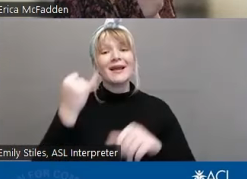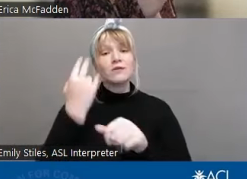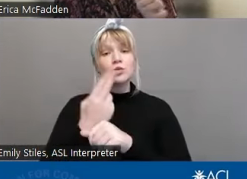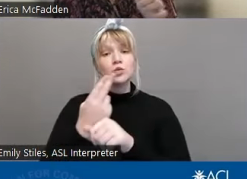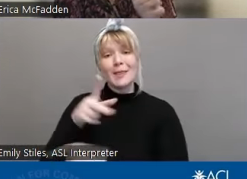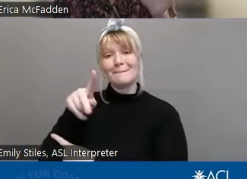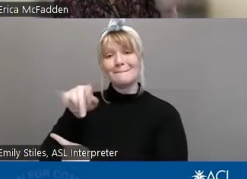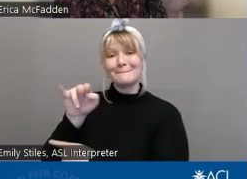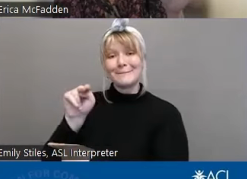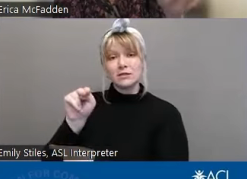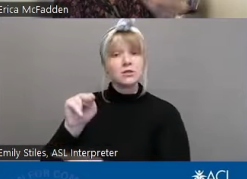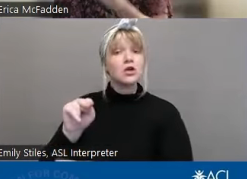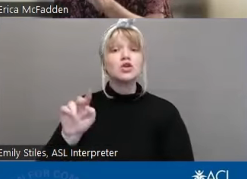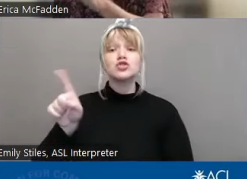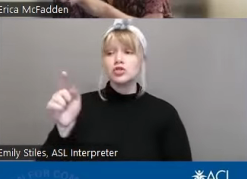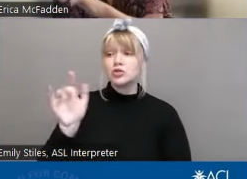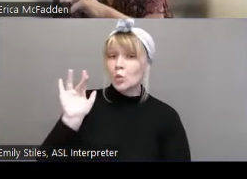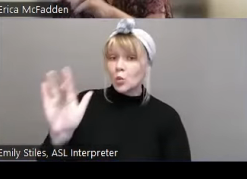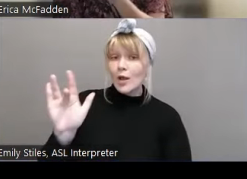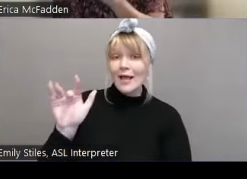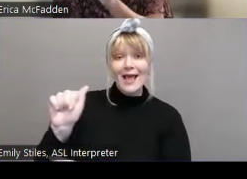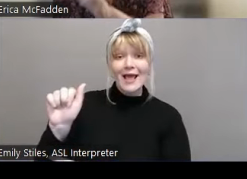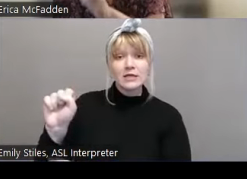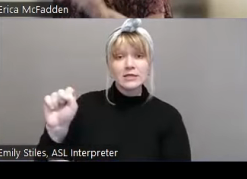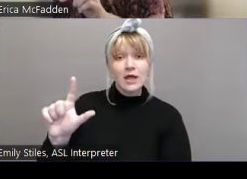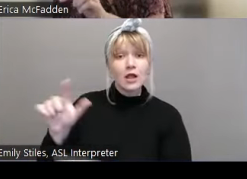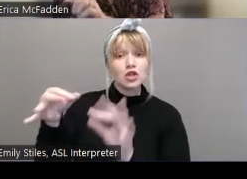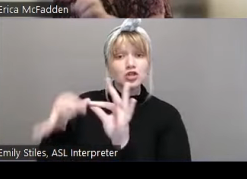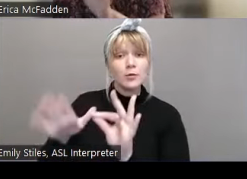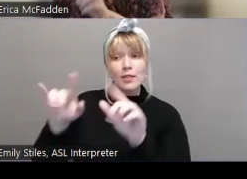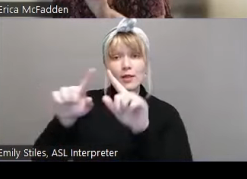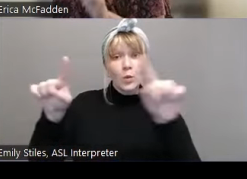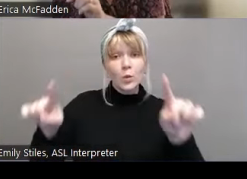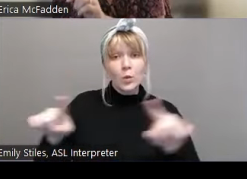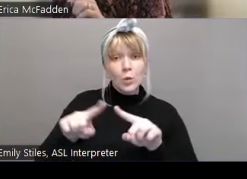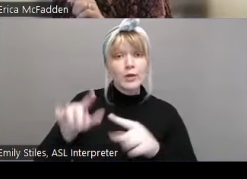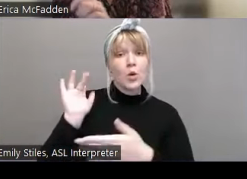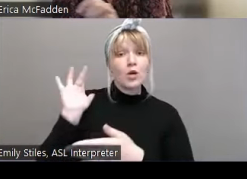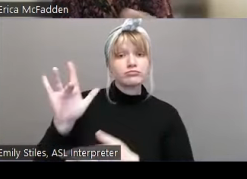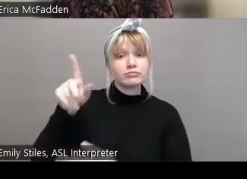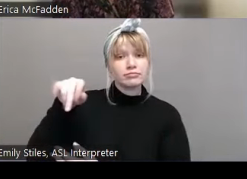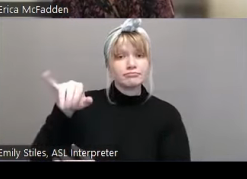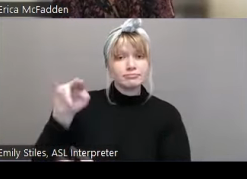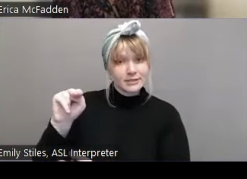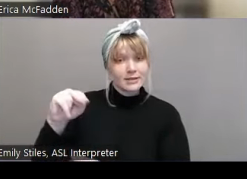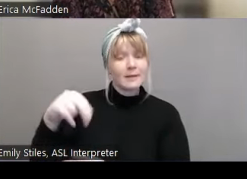Simply click on the interpreter’s window and select the pin icon to make their window larger.